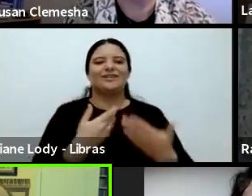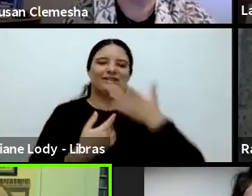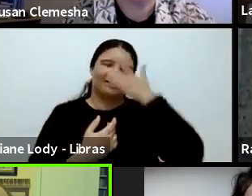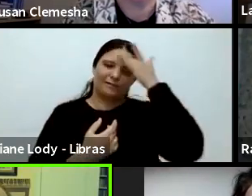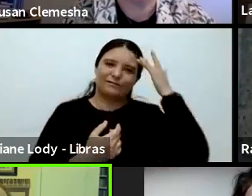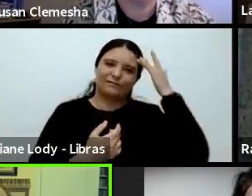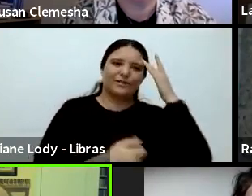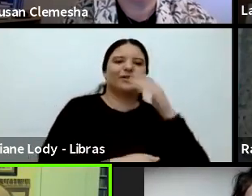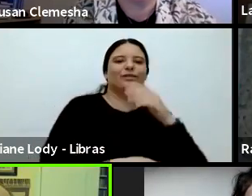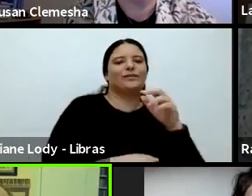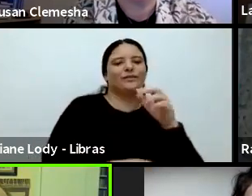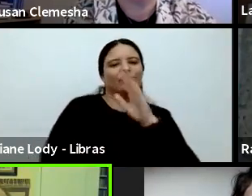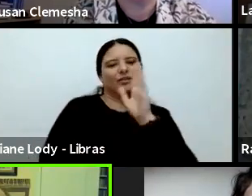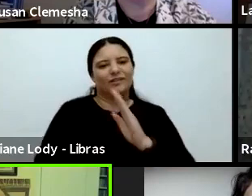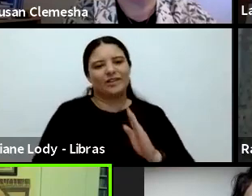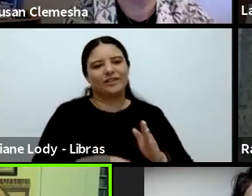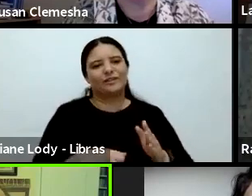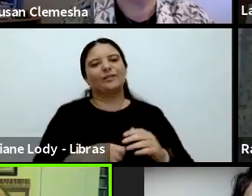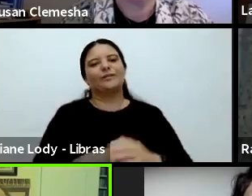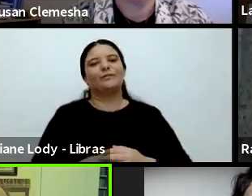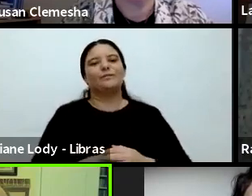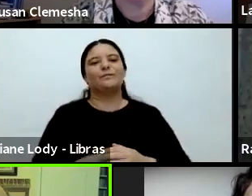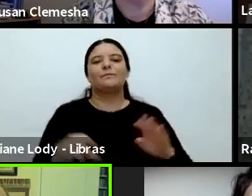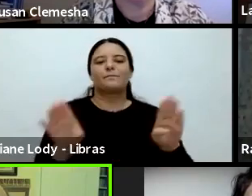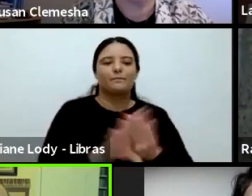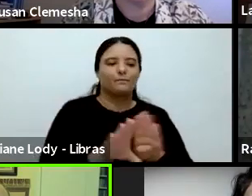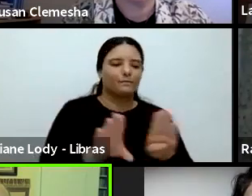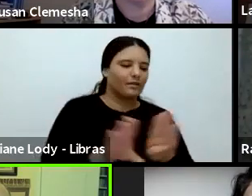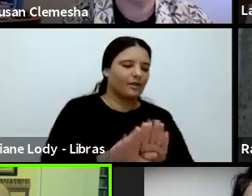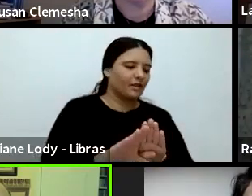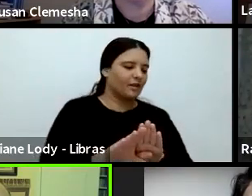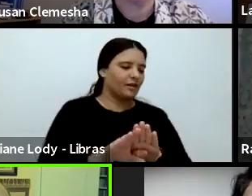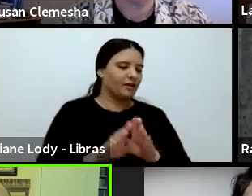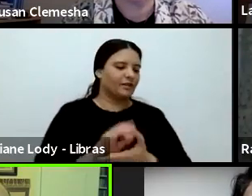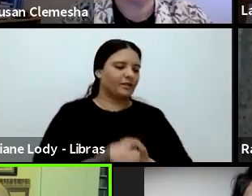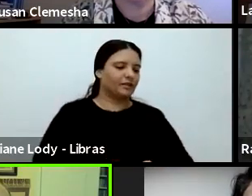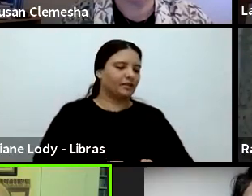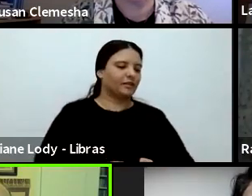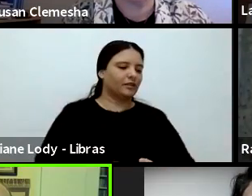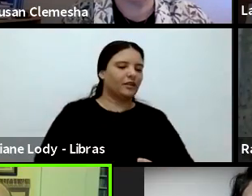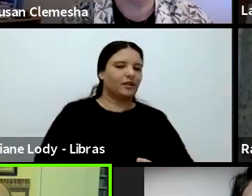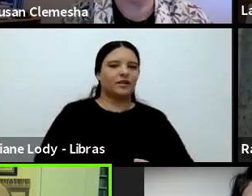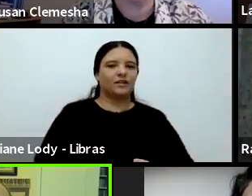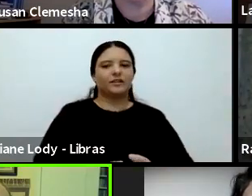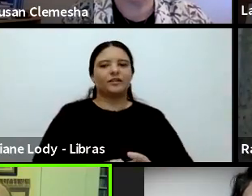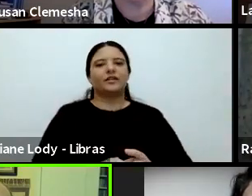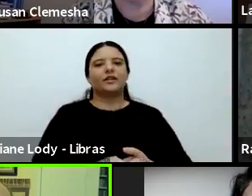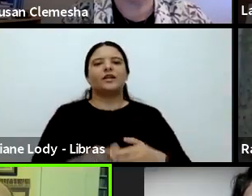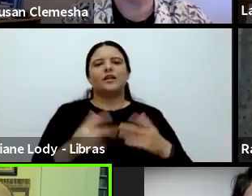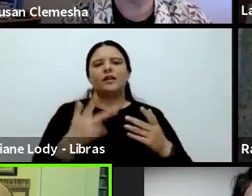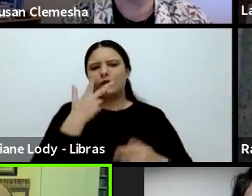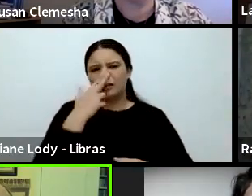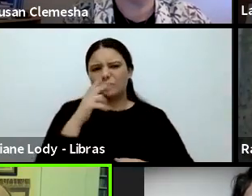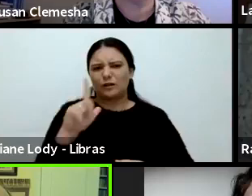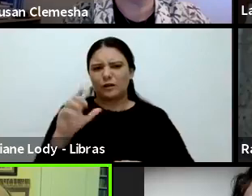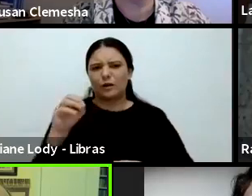colleagues and. nd maybe I'll see you all nd maybe I'll see you all in maybe I'll see you all in. I don't know laundry now or. wireless